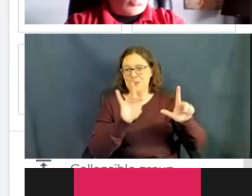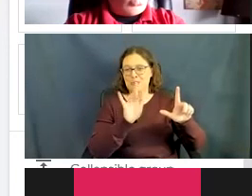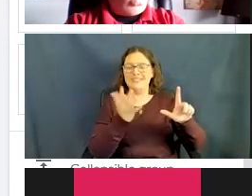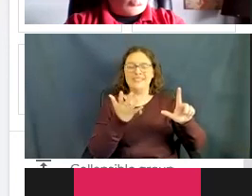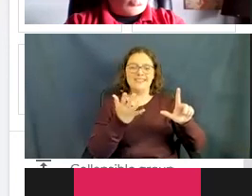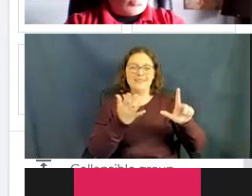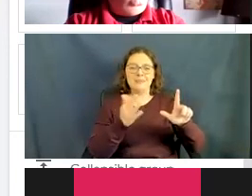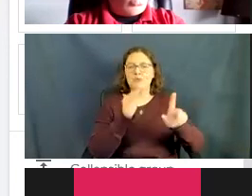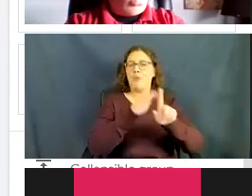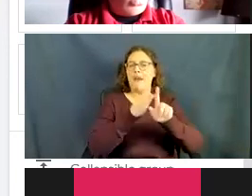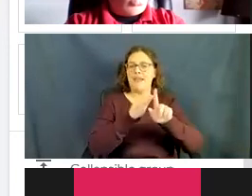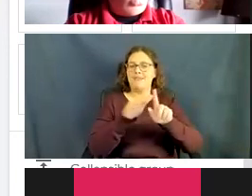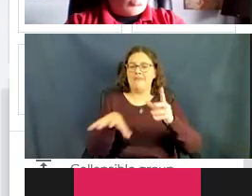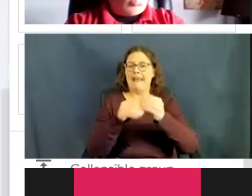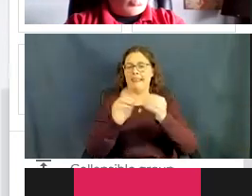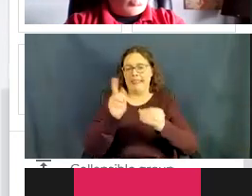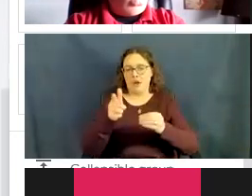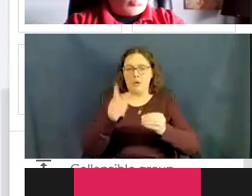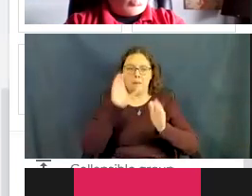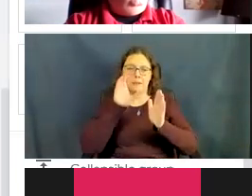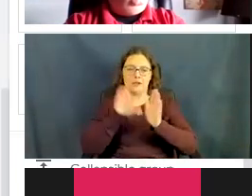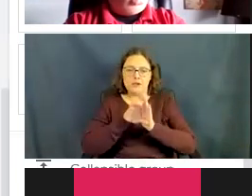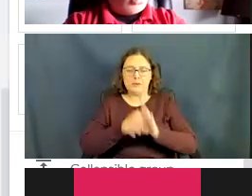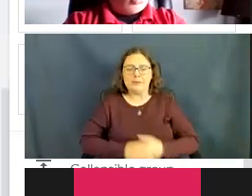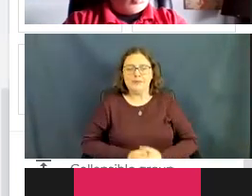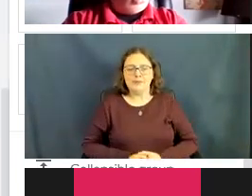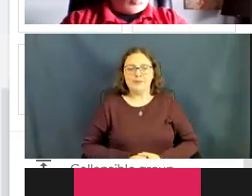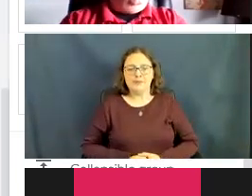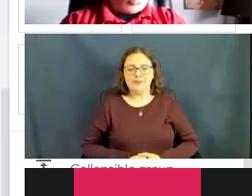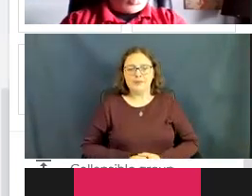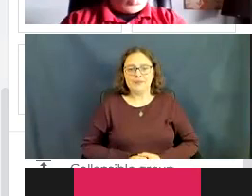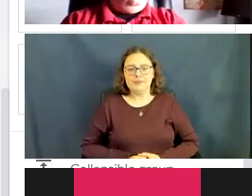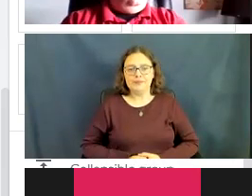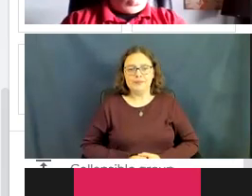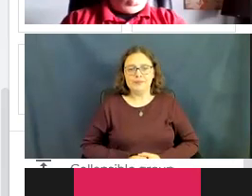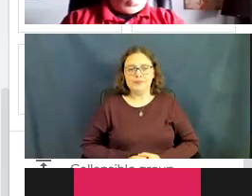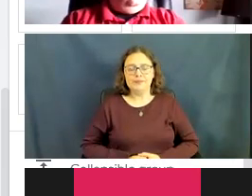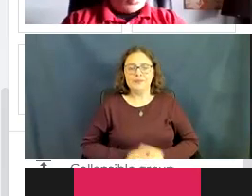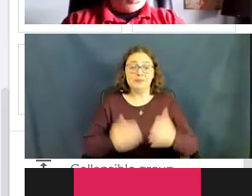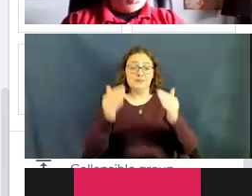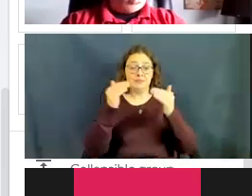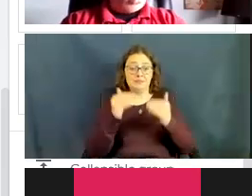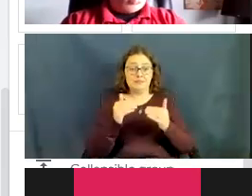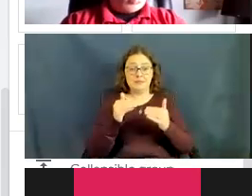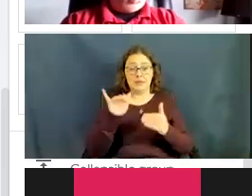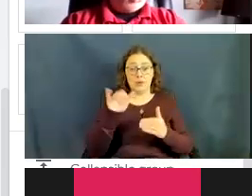Control click there you go. It will take her to the first tile of learning characteristics.